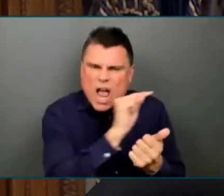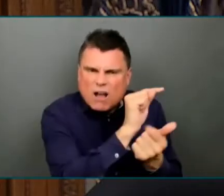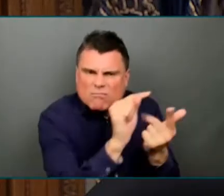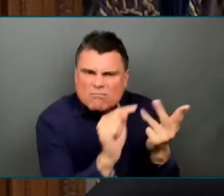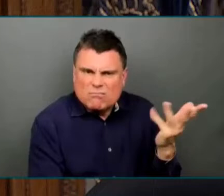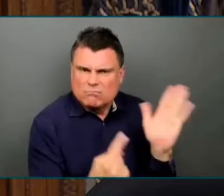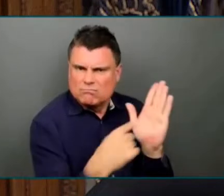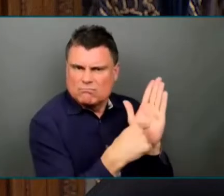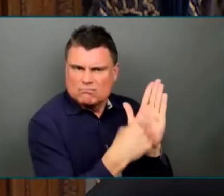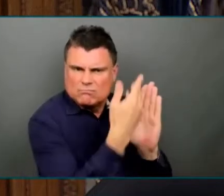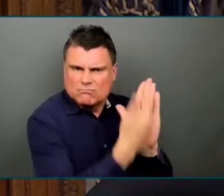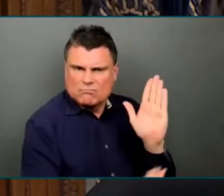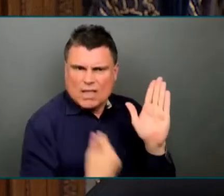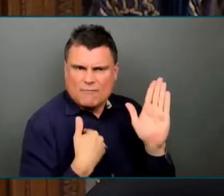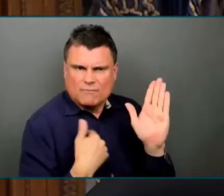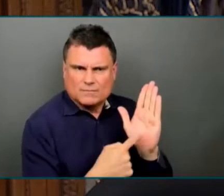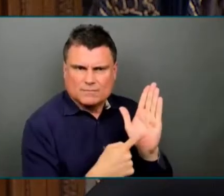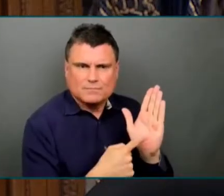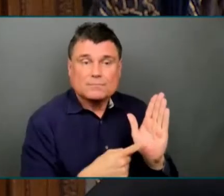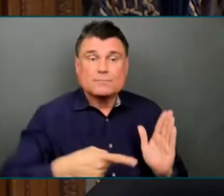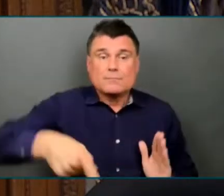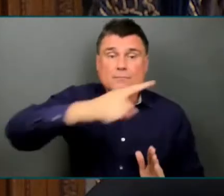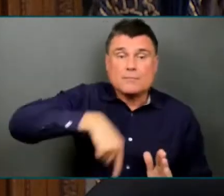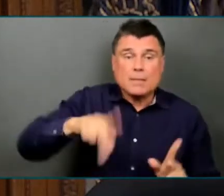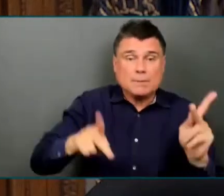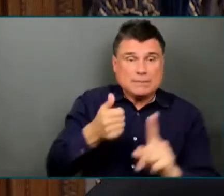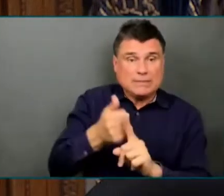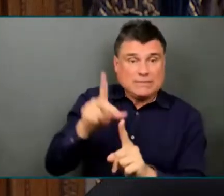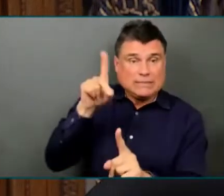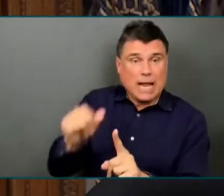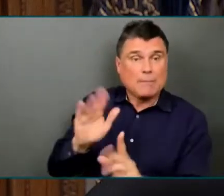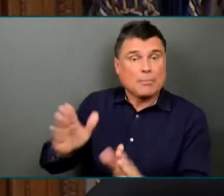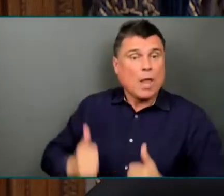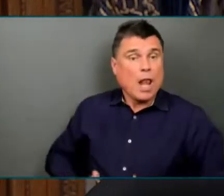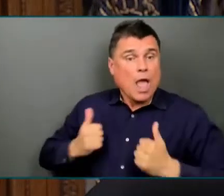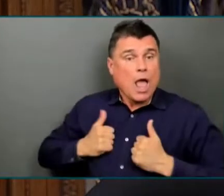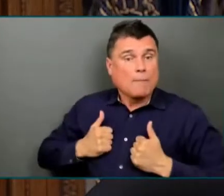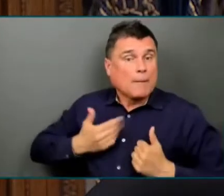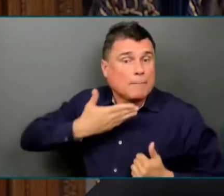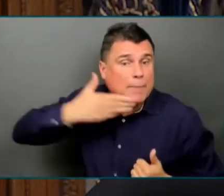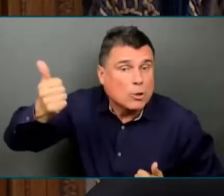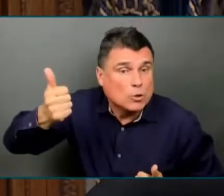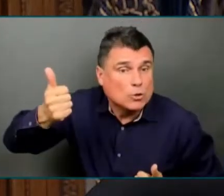our government is committed to breaking down these barriers. We’re not the first government to put